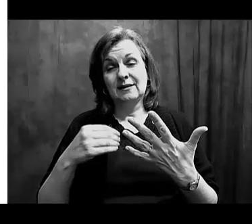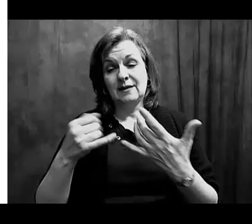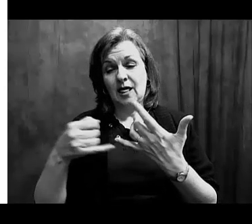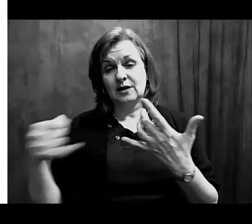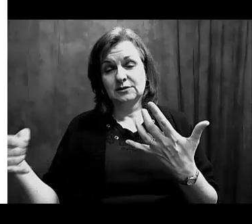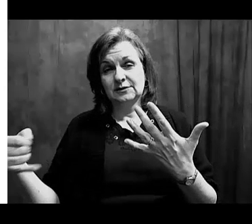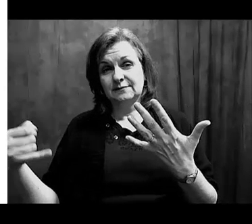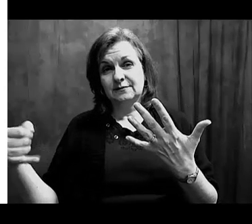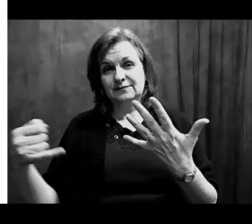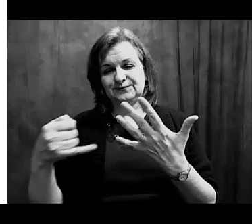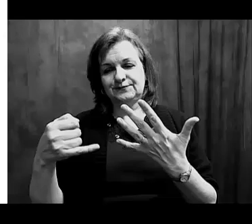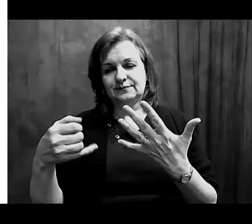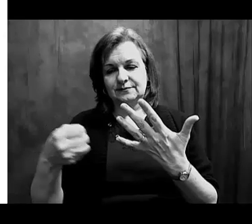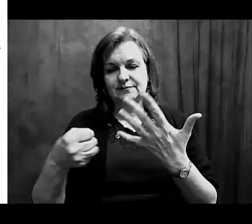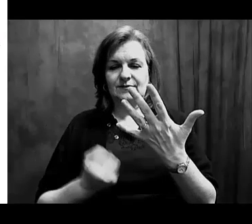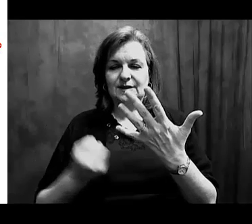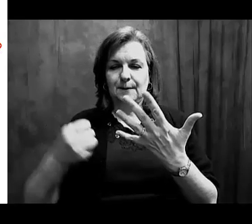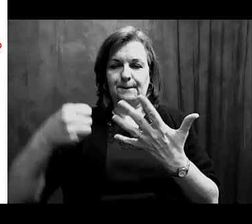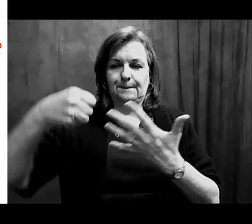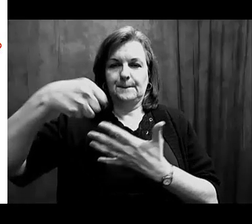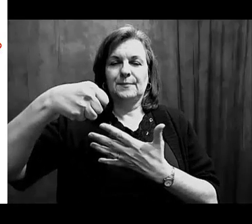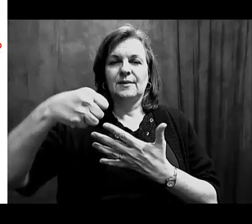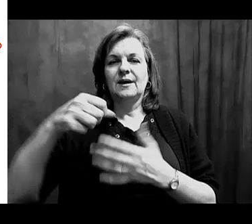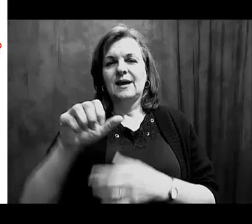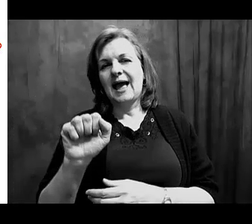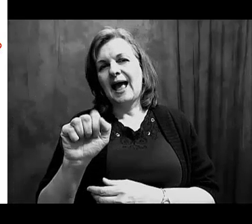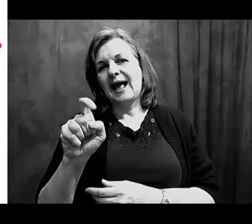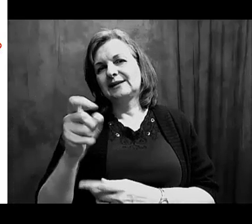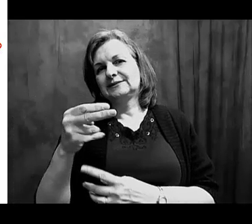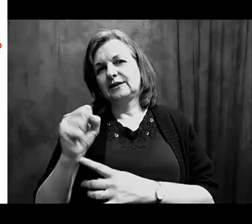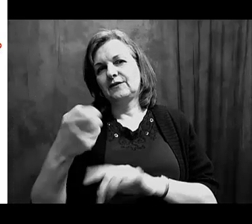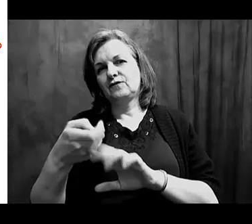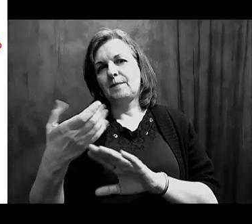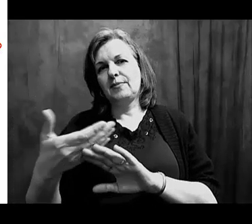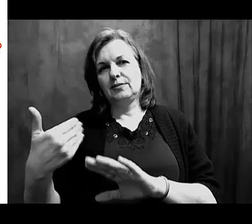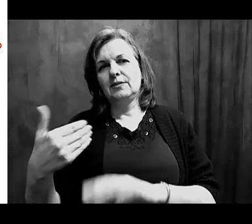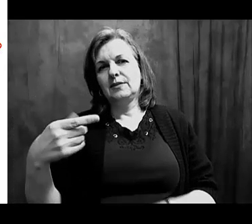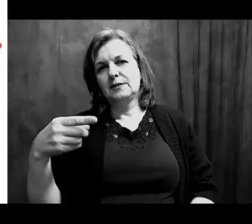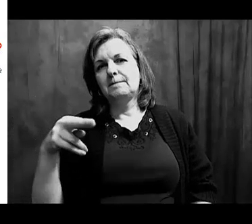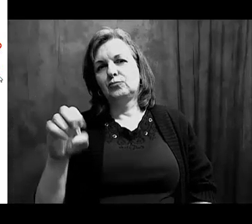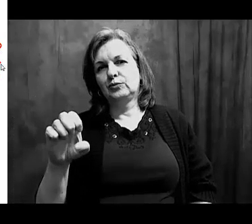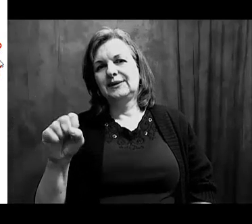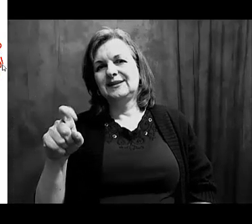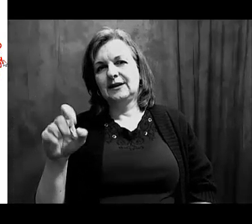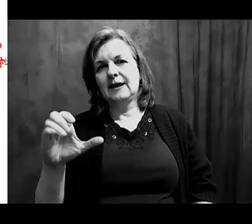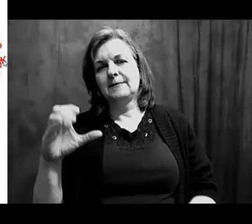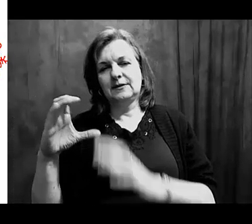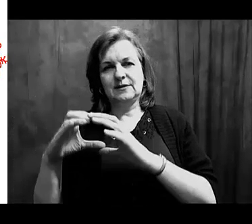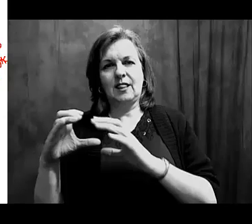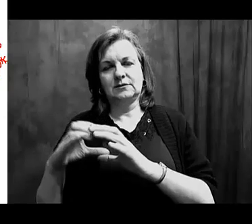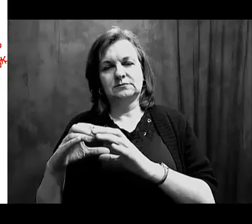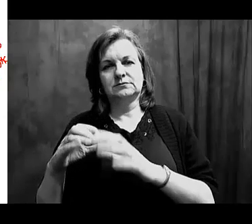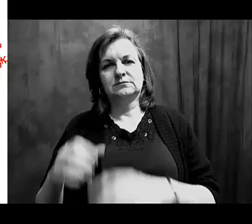are axons from the presynaptic cell [many cells!]